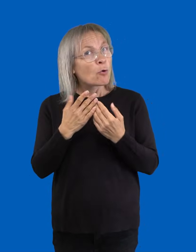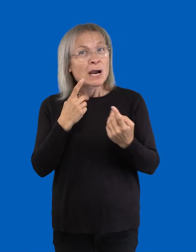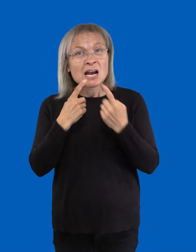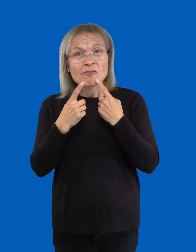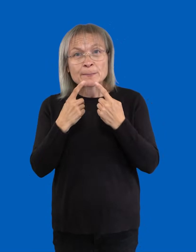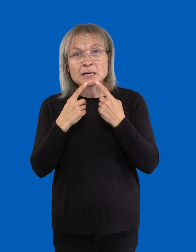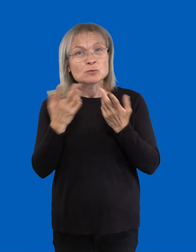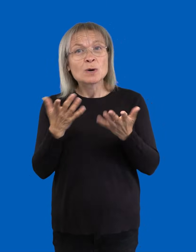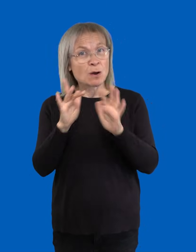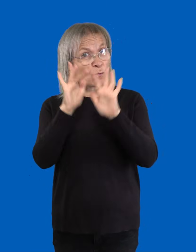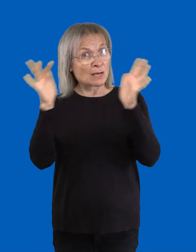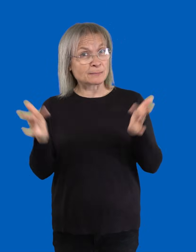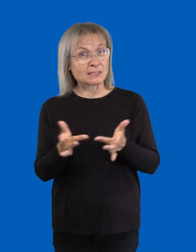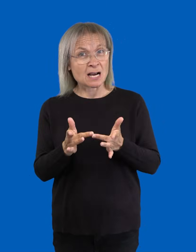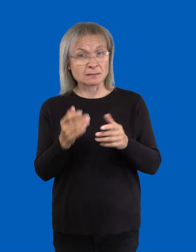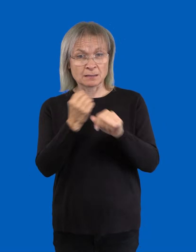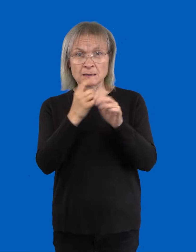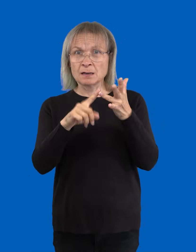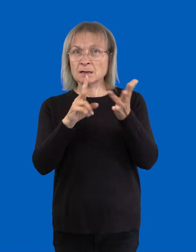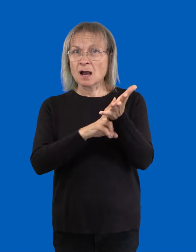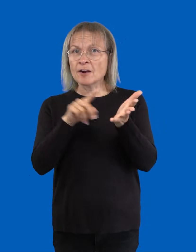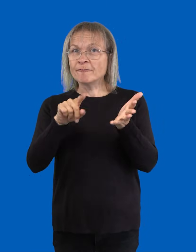Visit the GOV.UK website for more information.